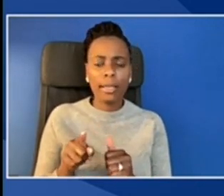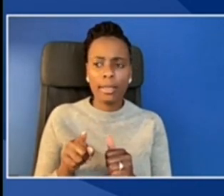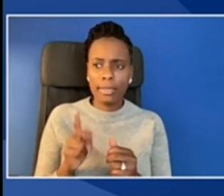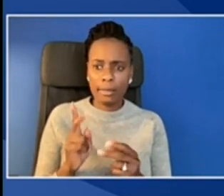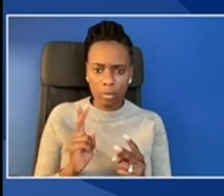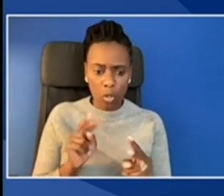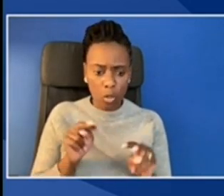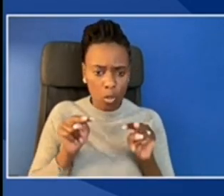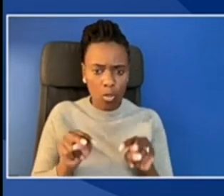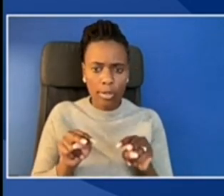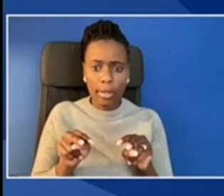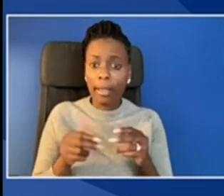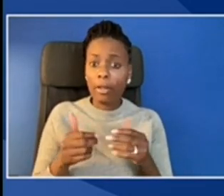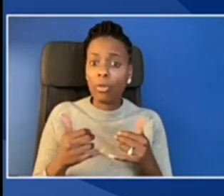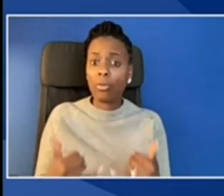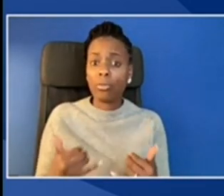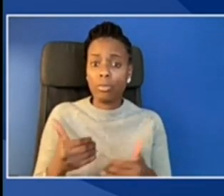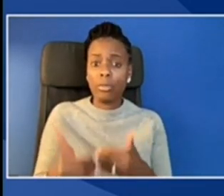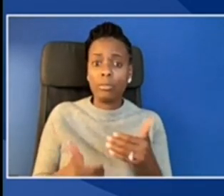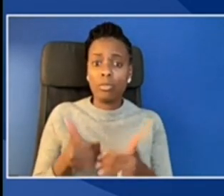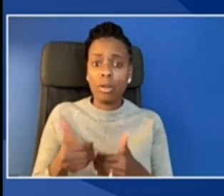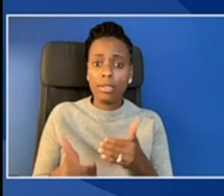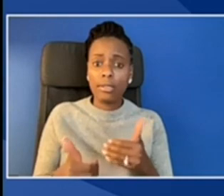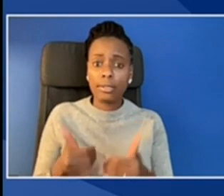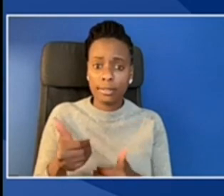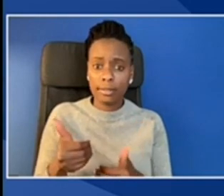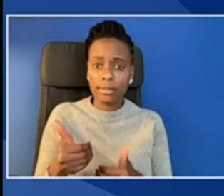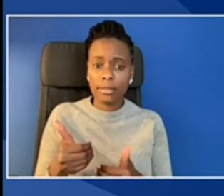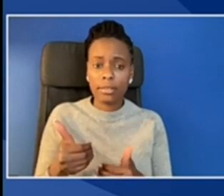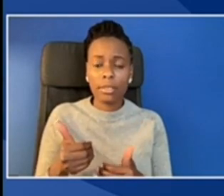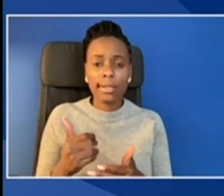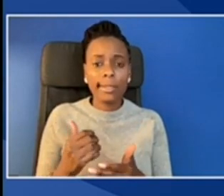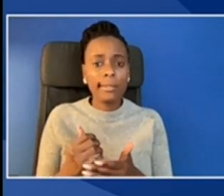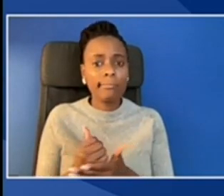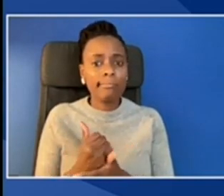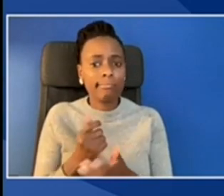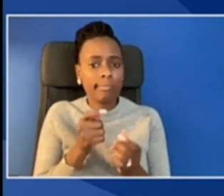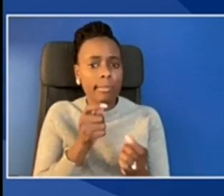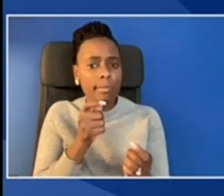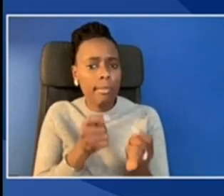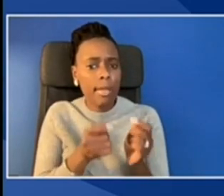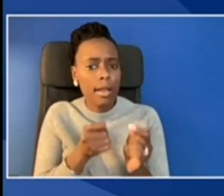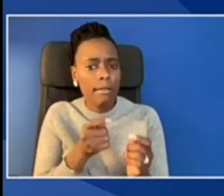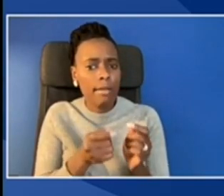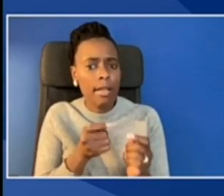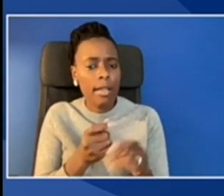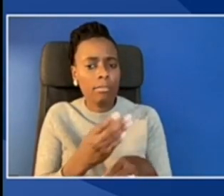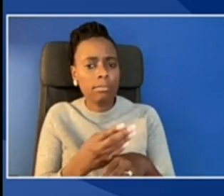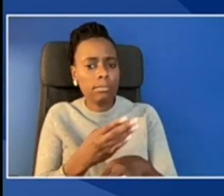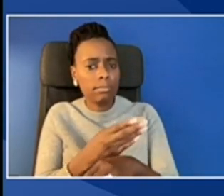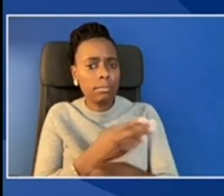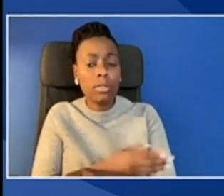that happen today, leverage those, modify those in order to accomplish the end goals